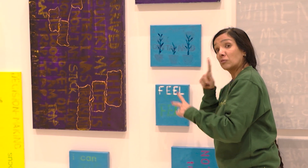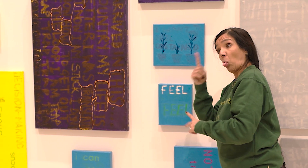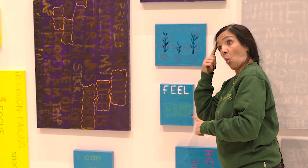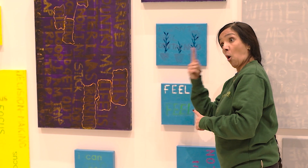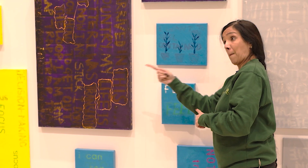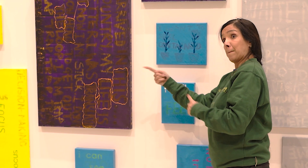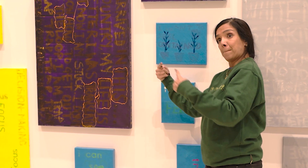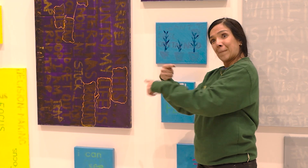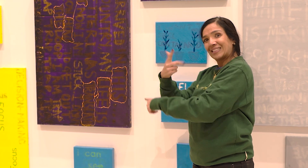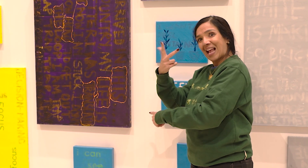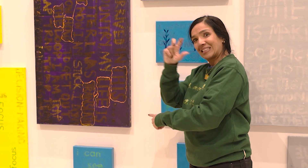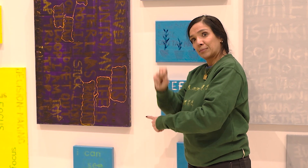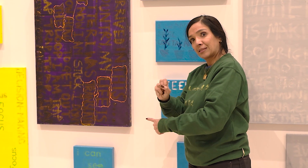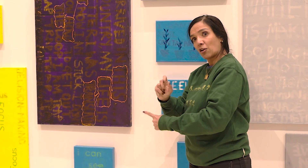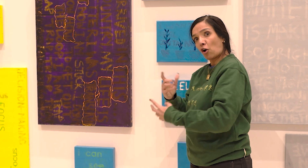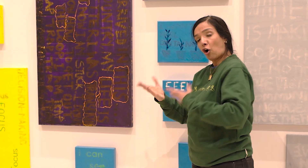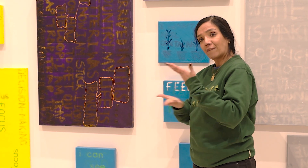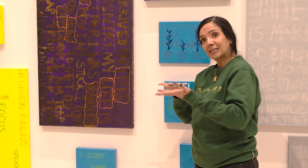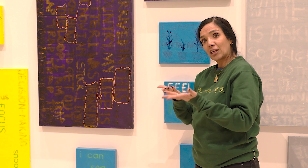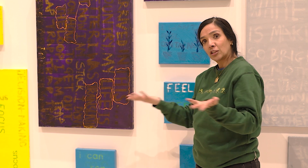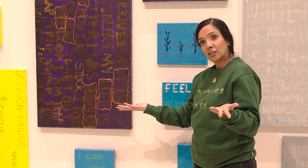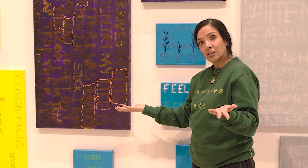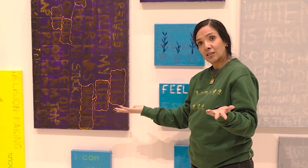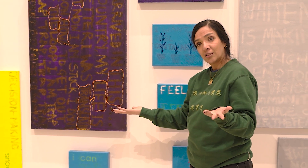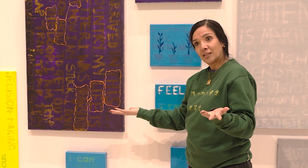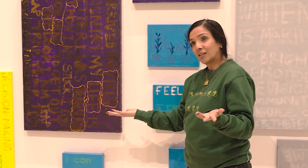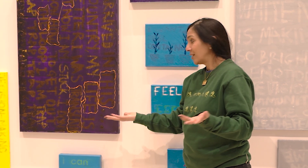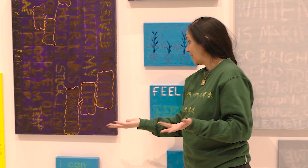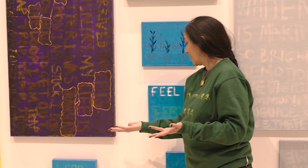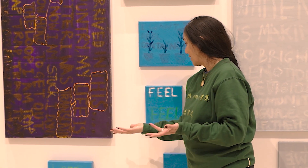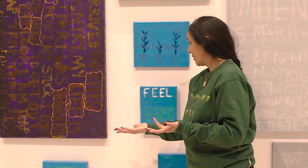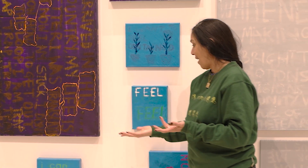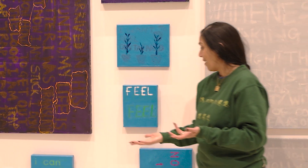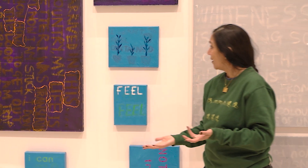so, somebody would miss 80% of the conversation when they're lipreading.